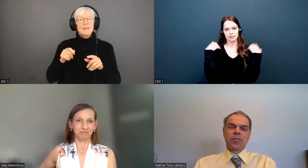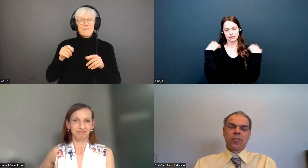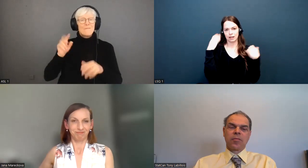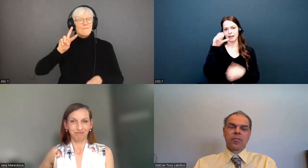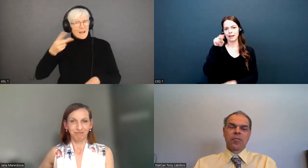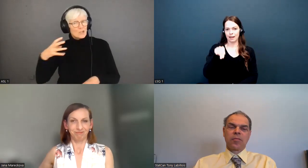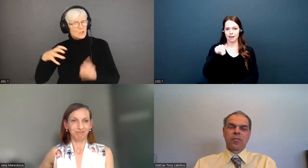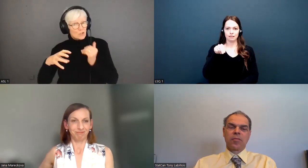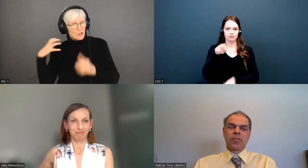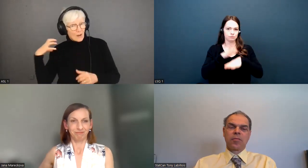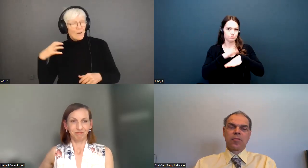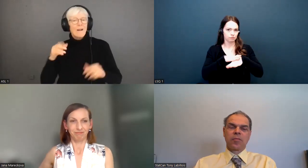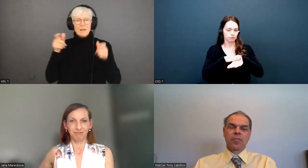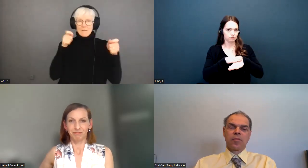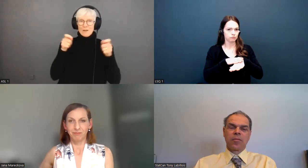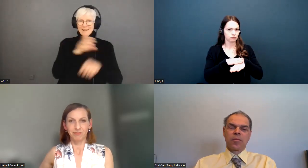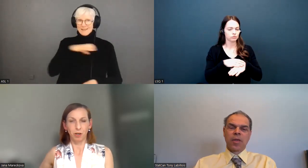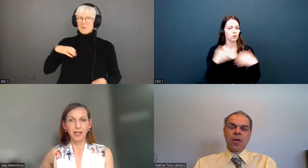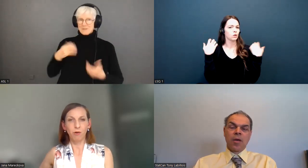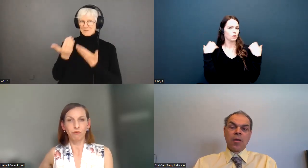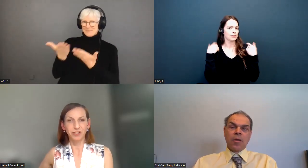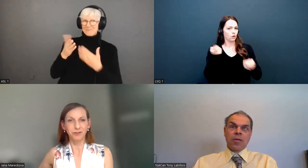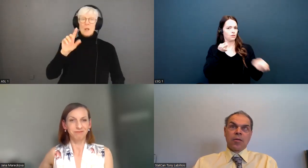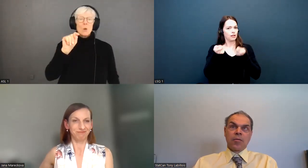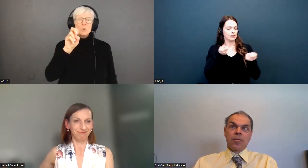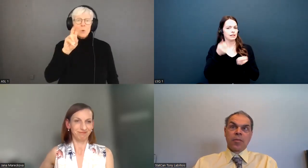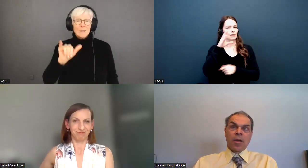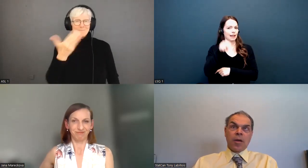Tony, over to you. Thank you very much, Jana.